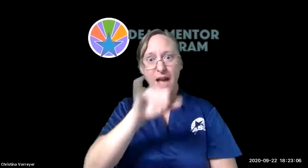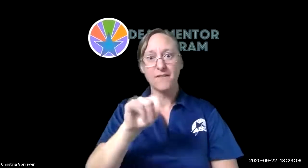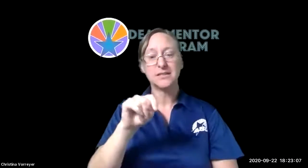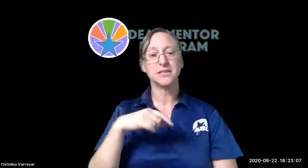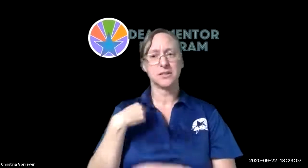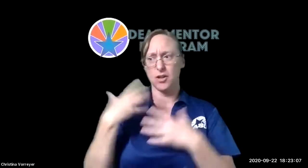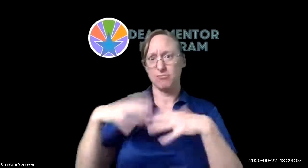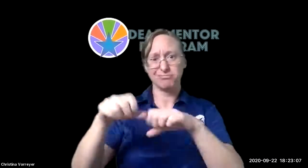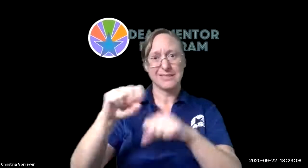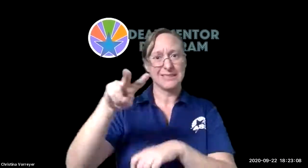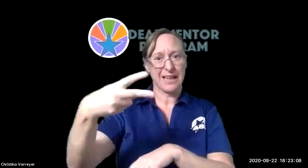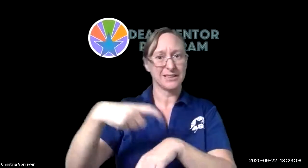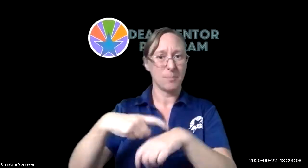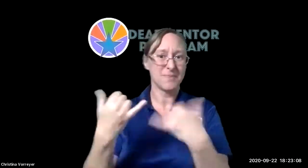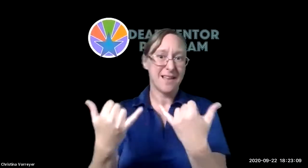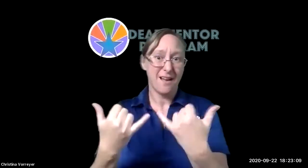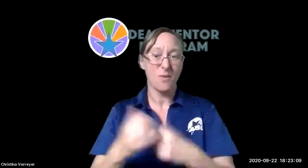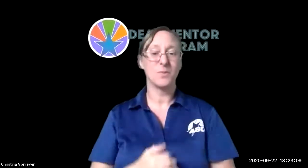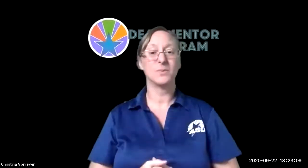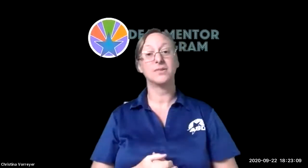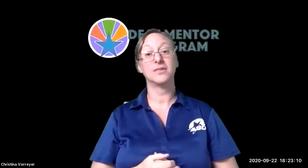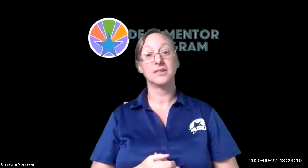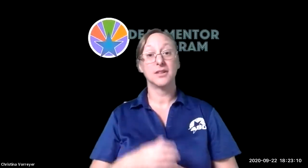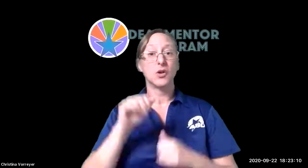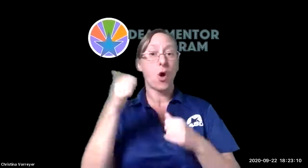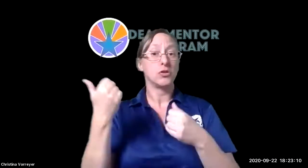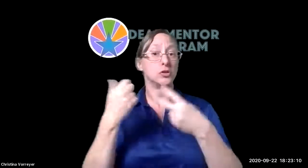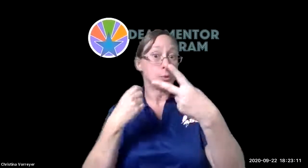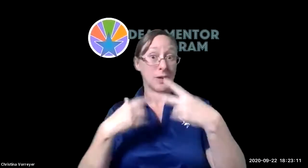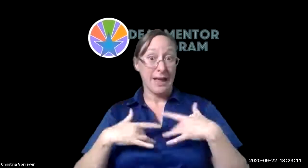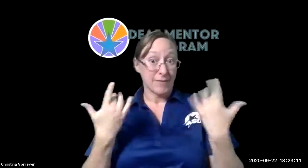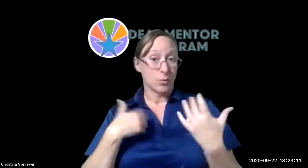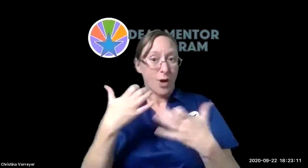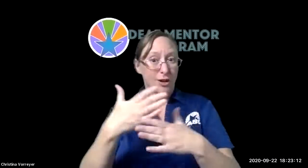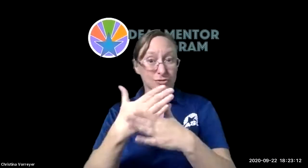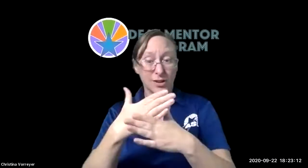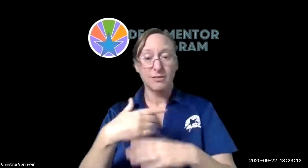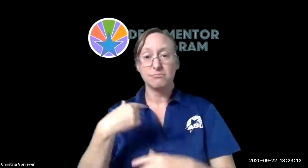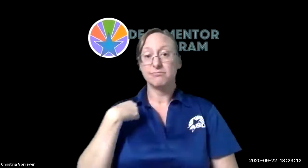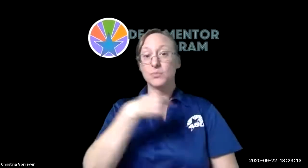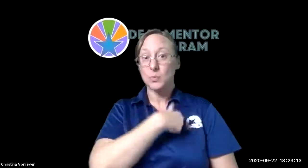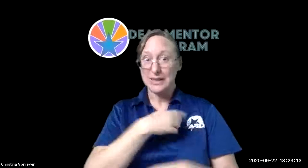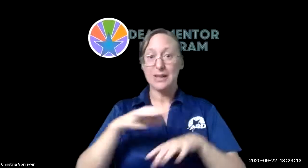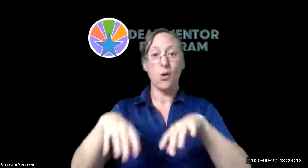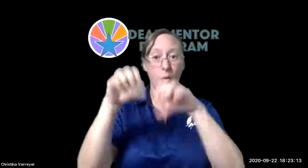together our parents so far love it and we are hosting it now for